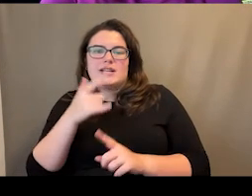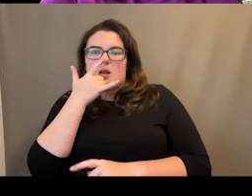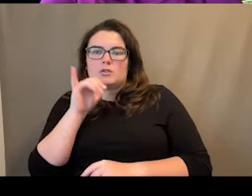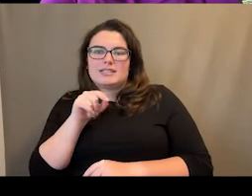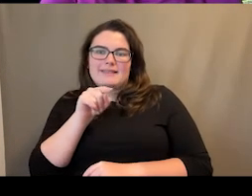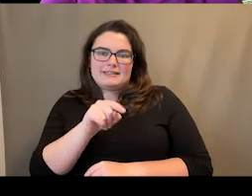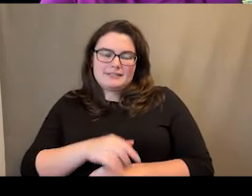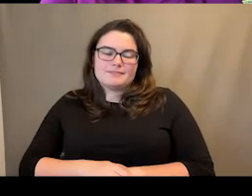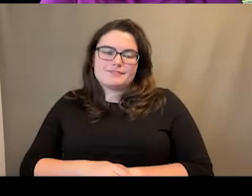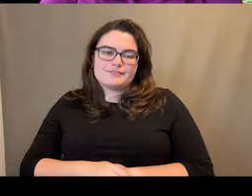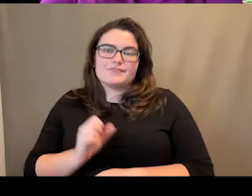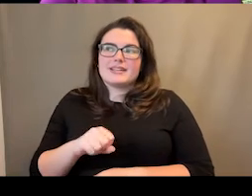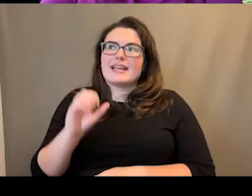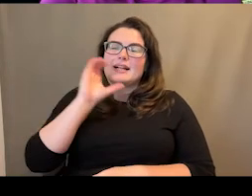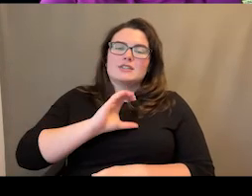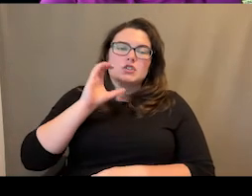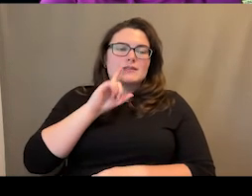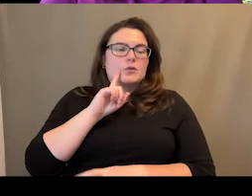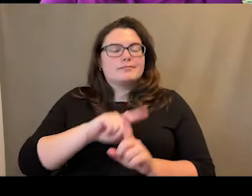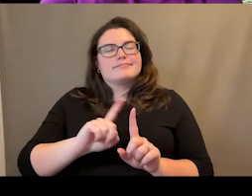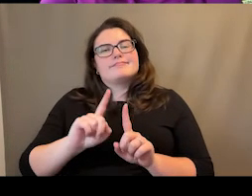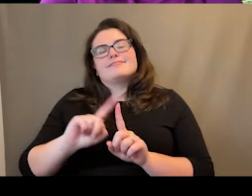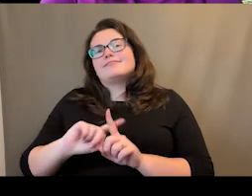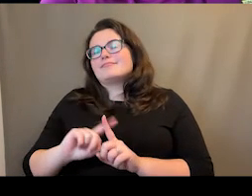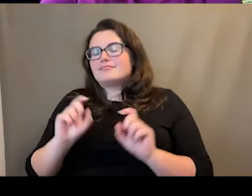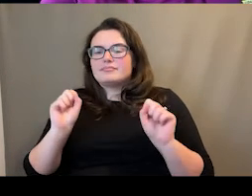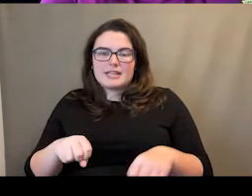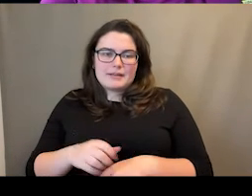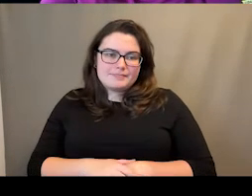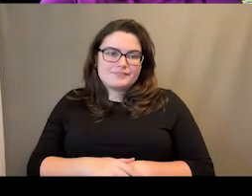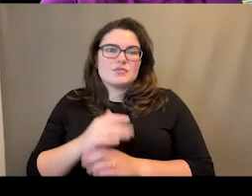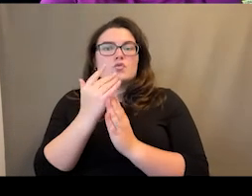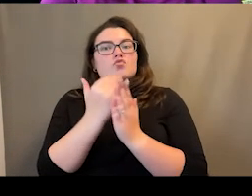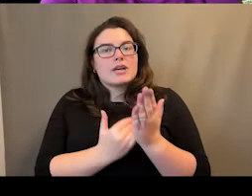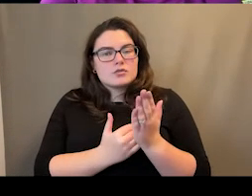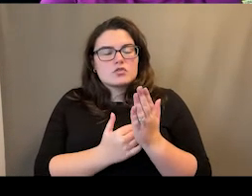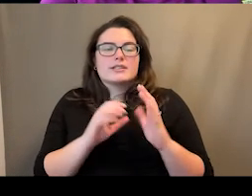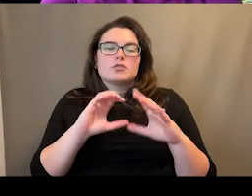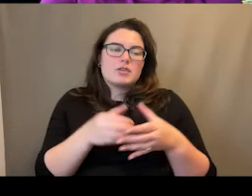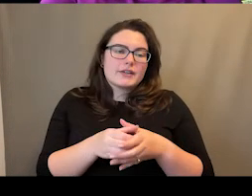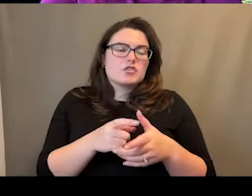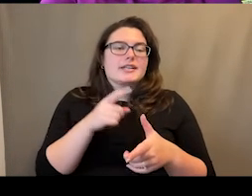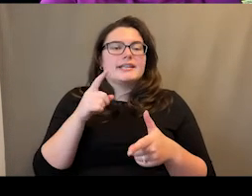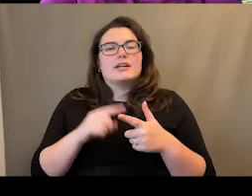You can search a number of ways. You can search by directorate, you can search by an institution,